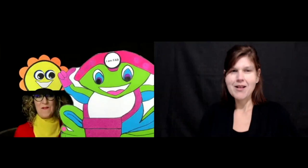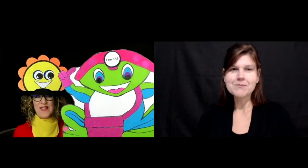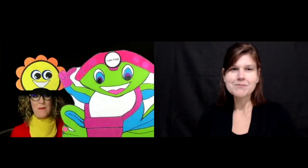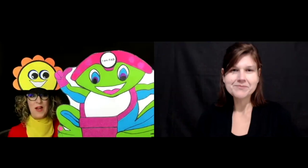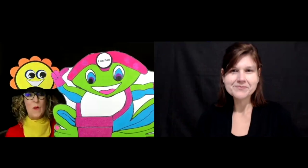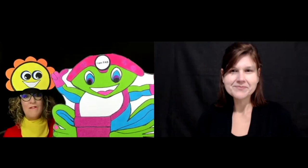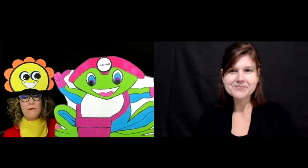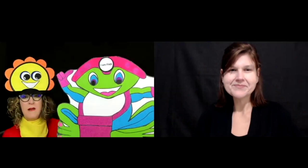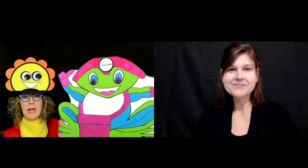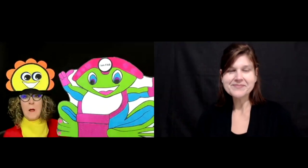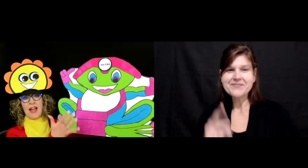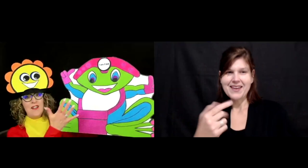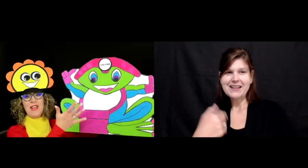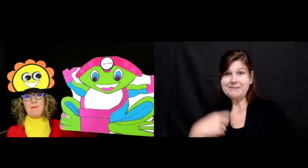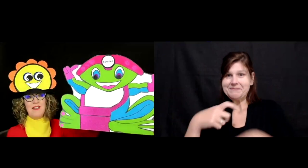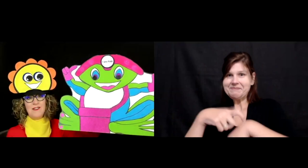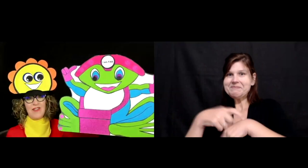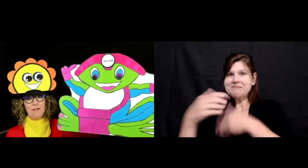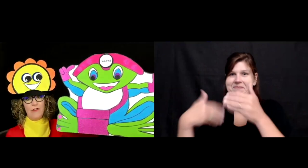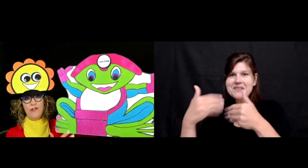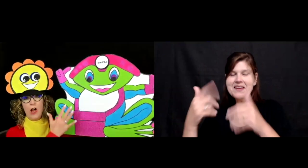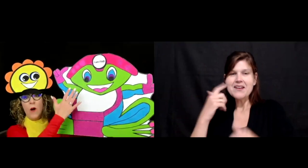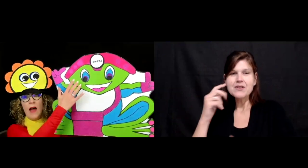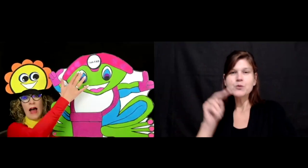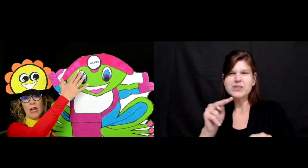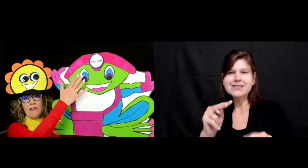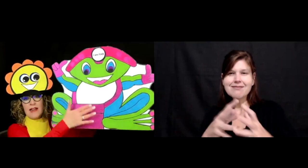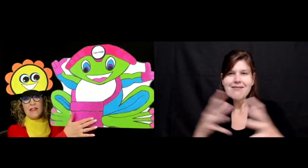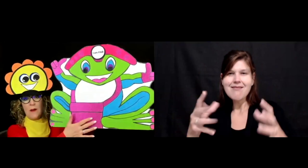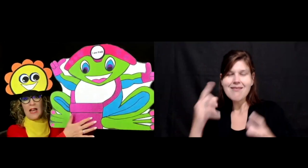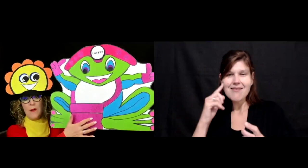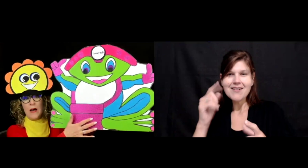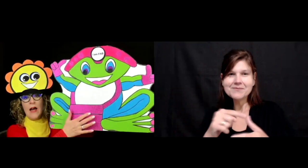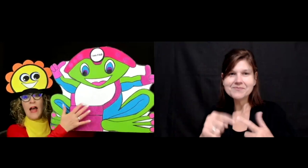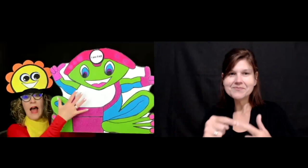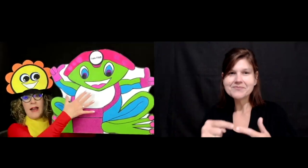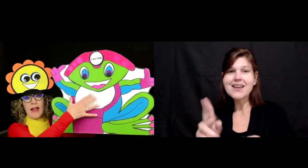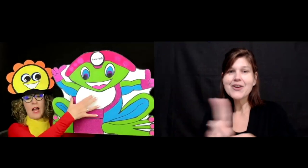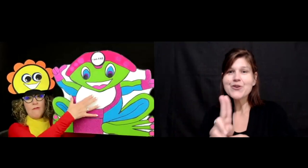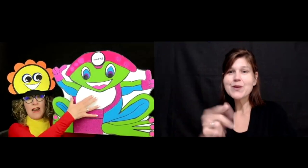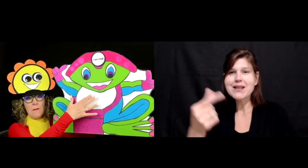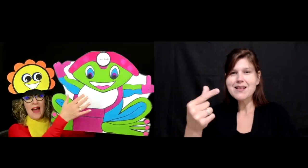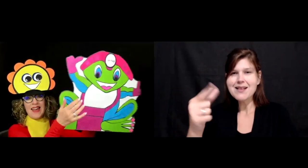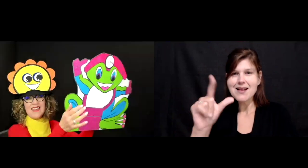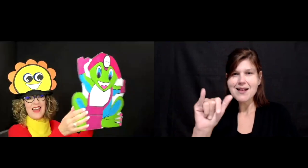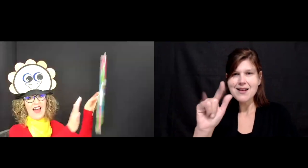it's slipping away from me. And you'll see plenty of these on the show. I use glitter paper and acrylic paint